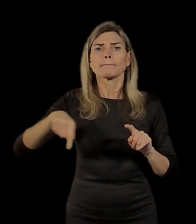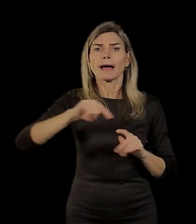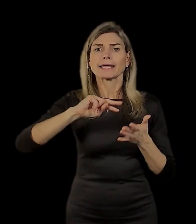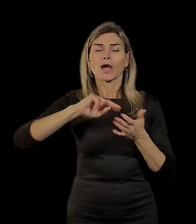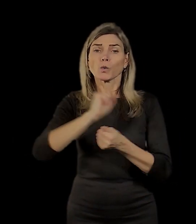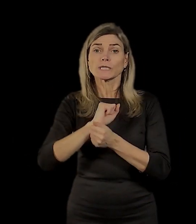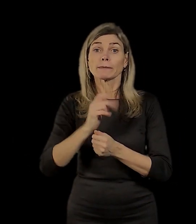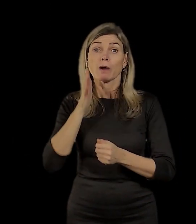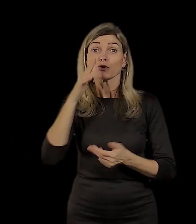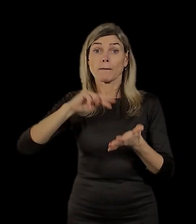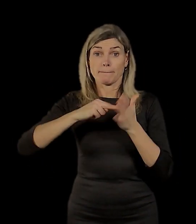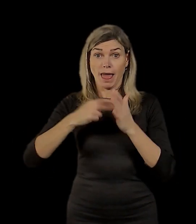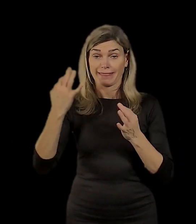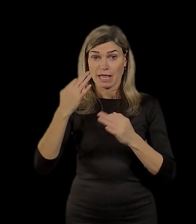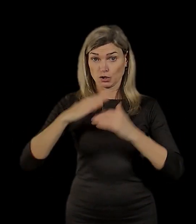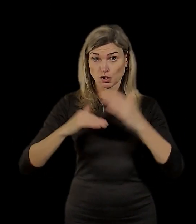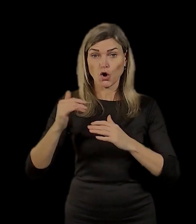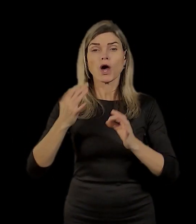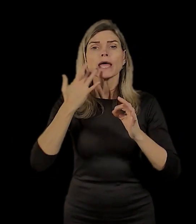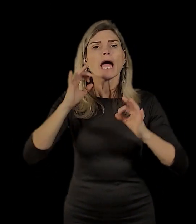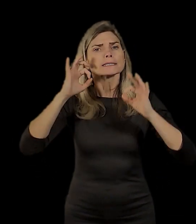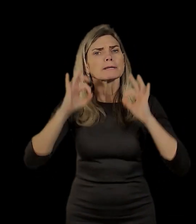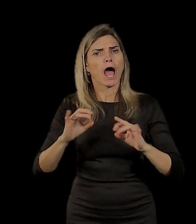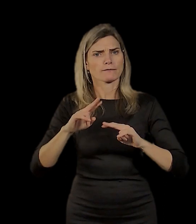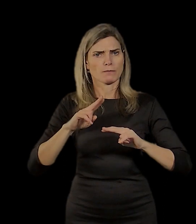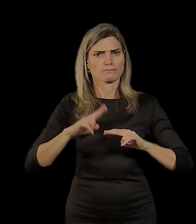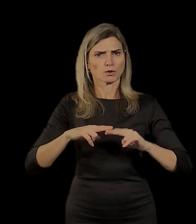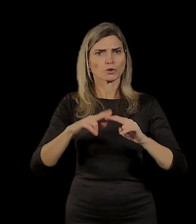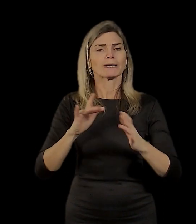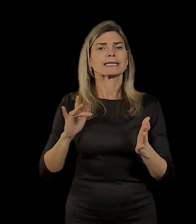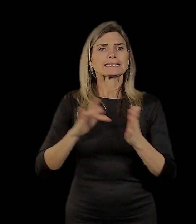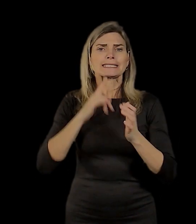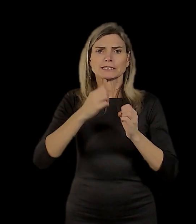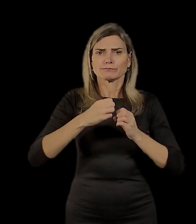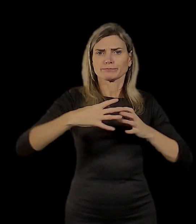more like a transit space, a distinctly linear space dominated by a cycle path,